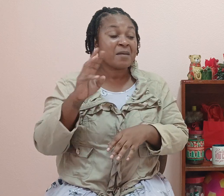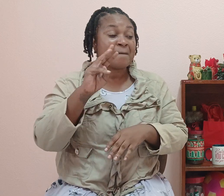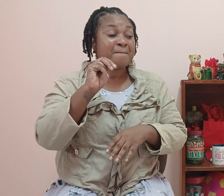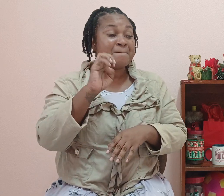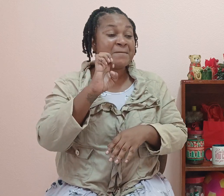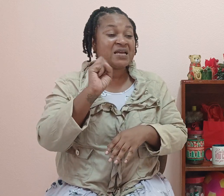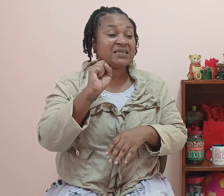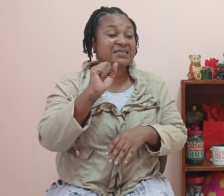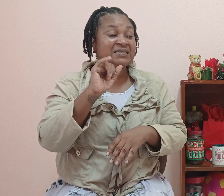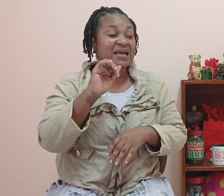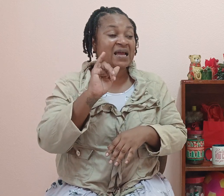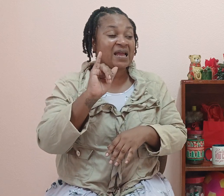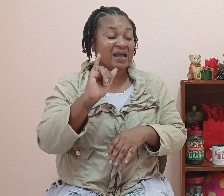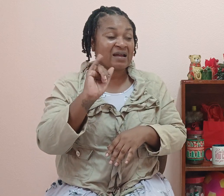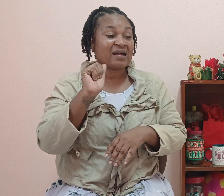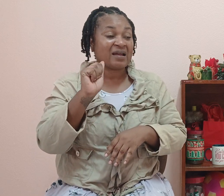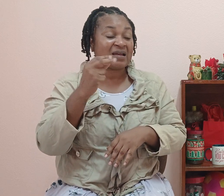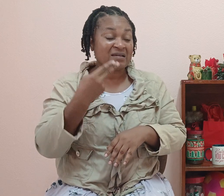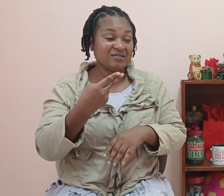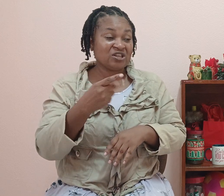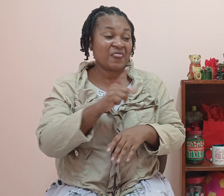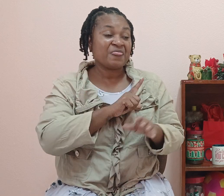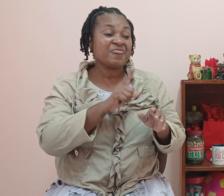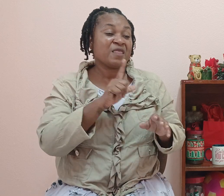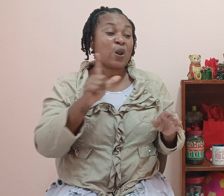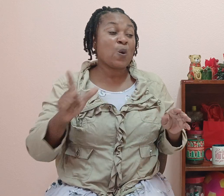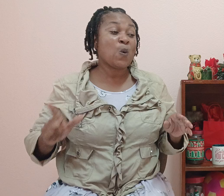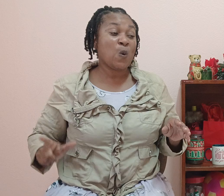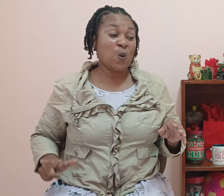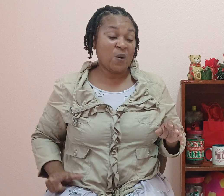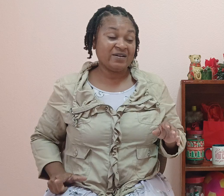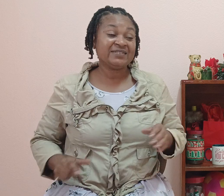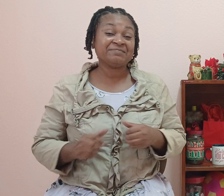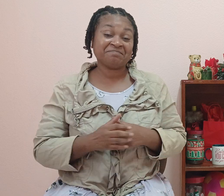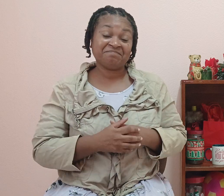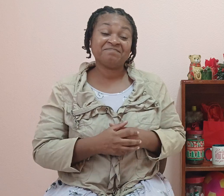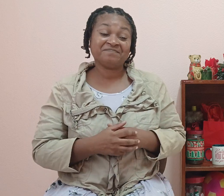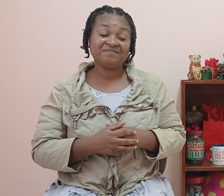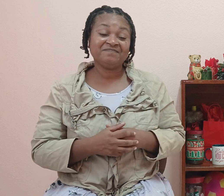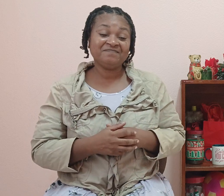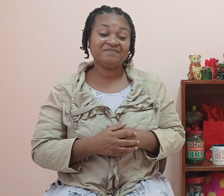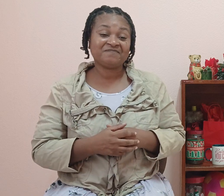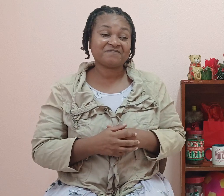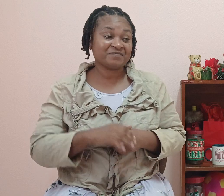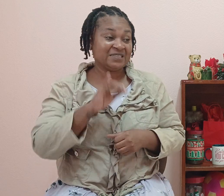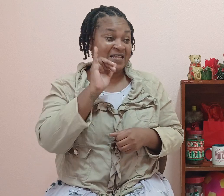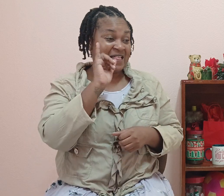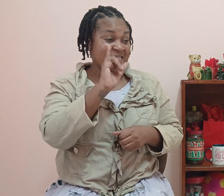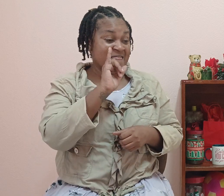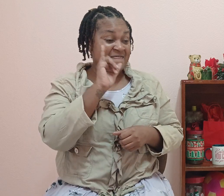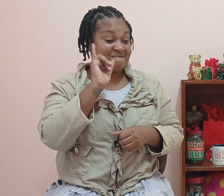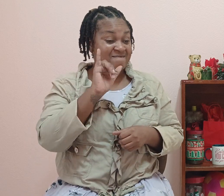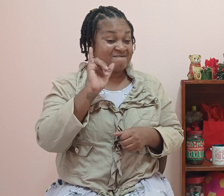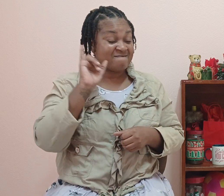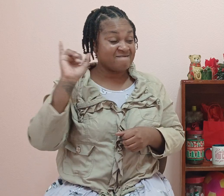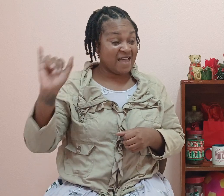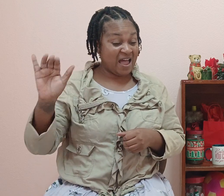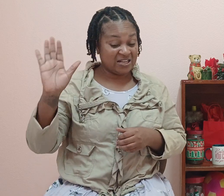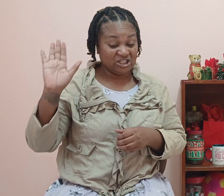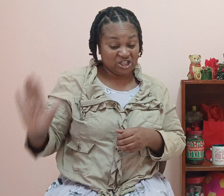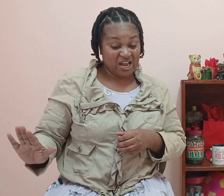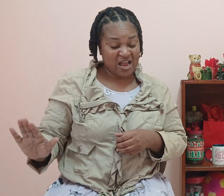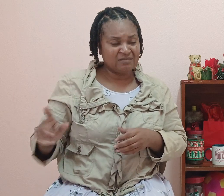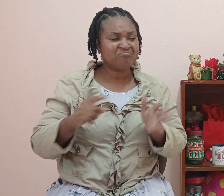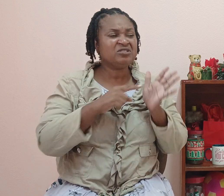the Lord. 12 This will be a sign to you: